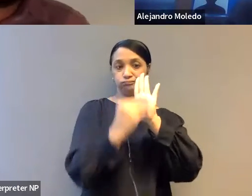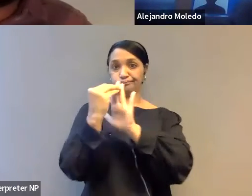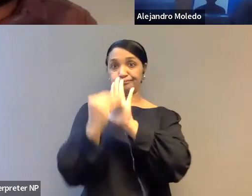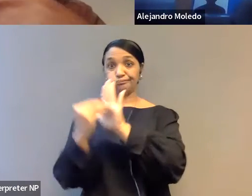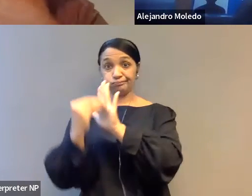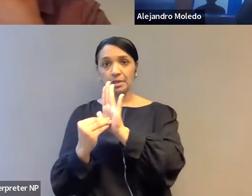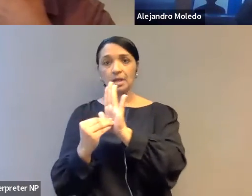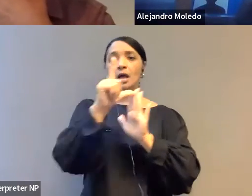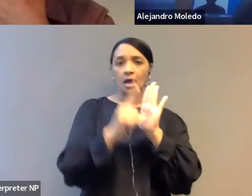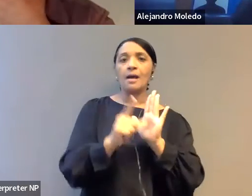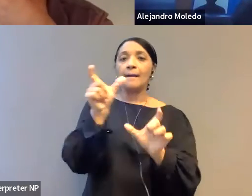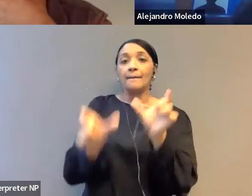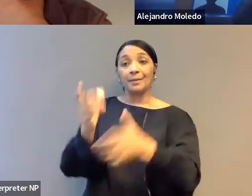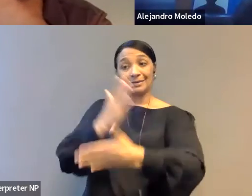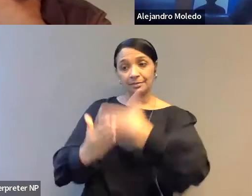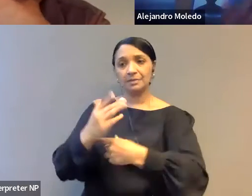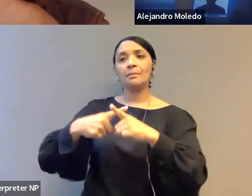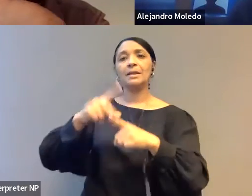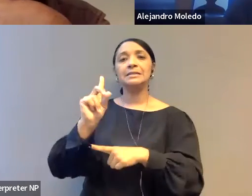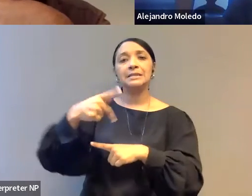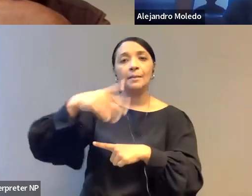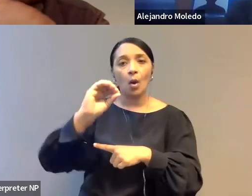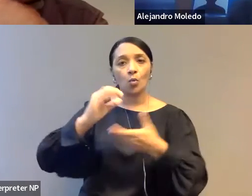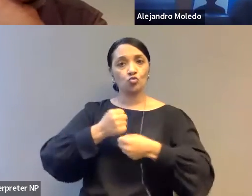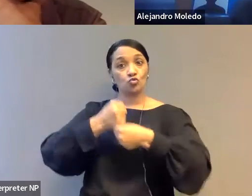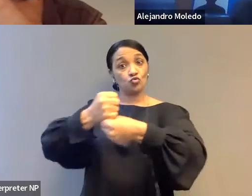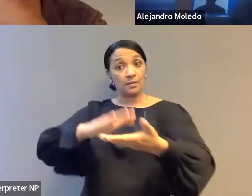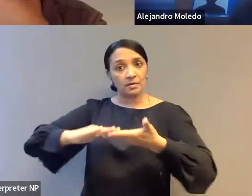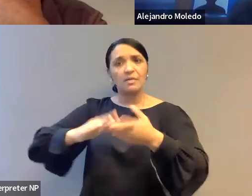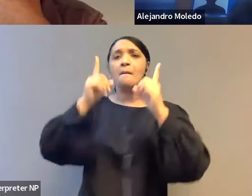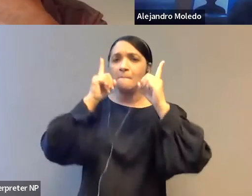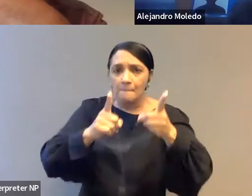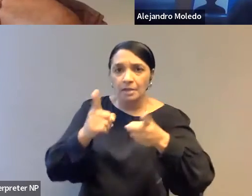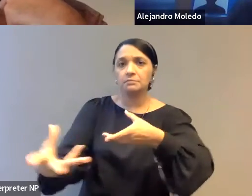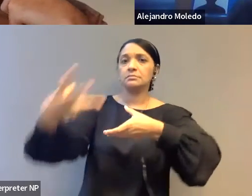and their organisations should also be involved. So we are also proposing